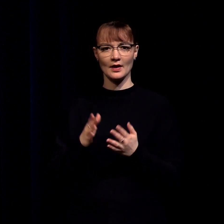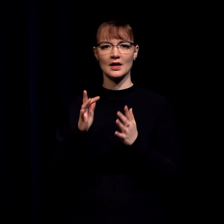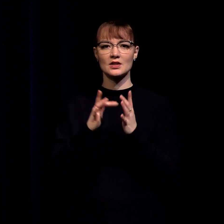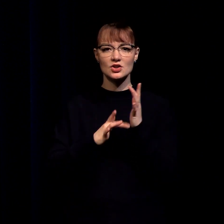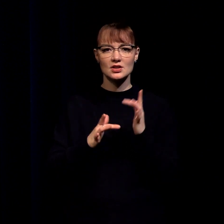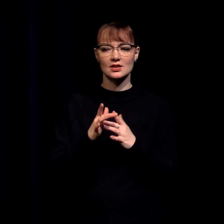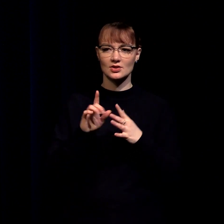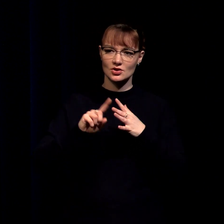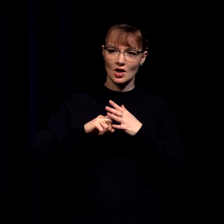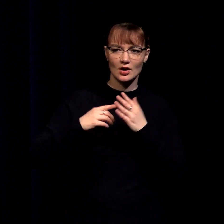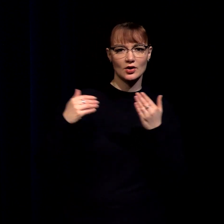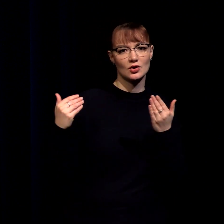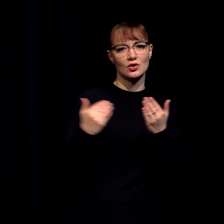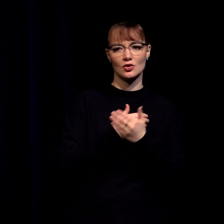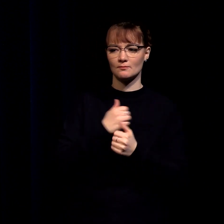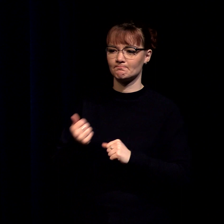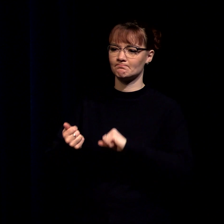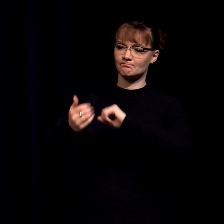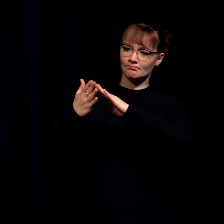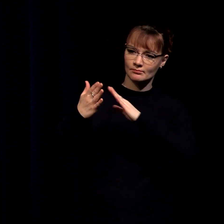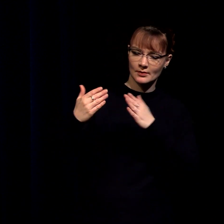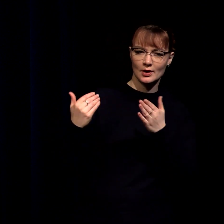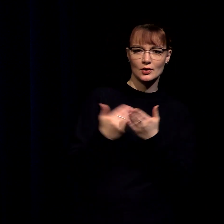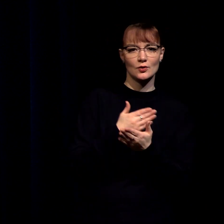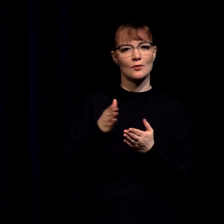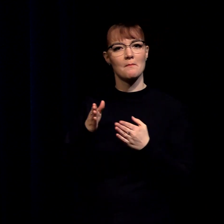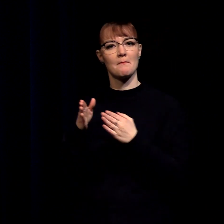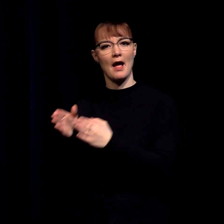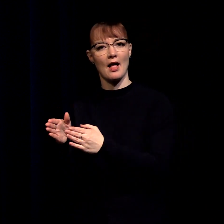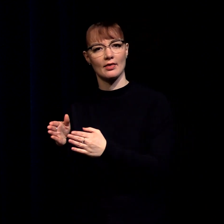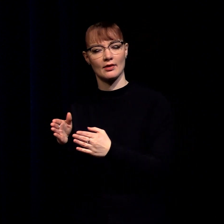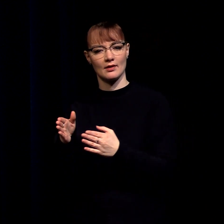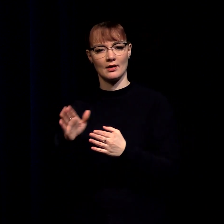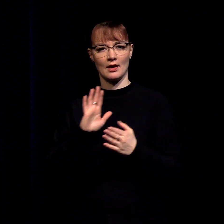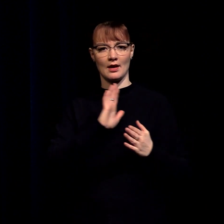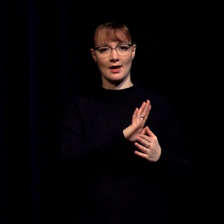new trail, going to bring His message to these 10 new cities